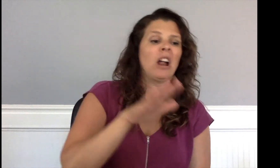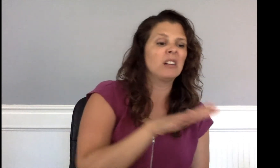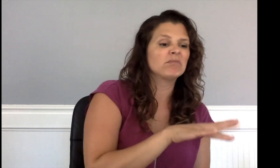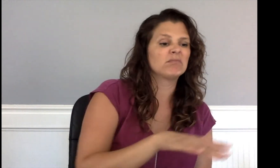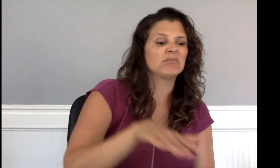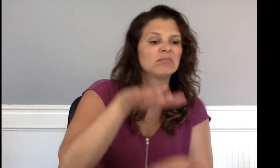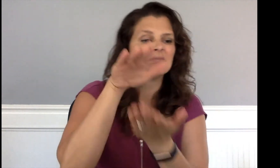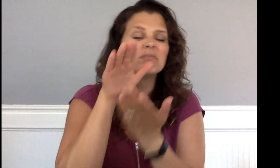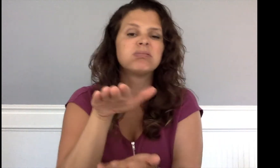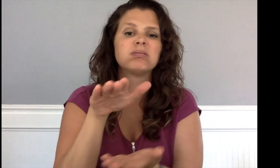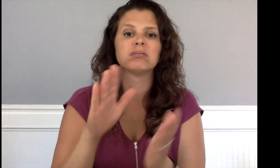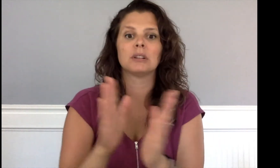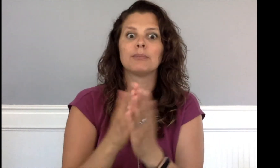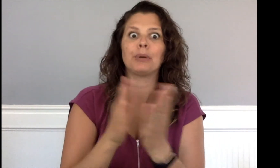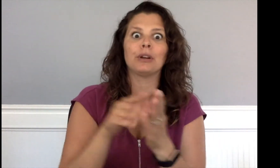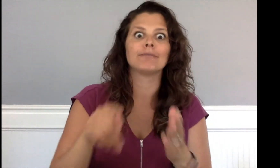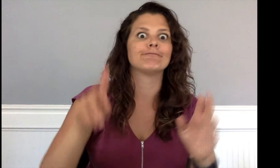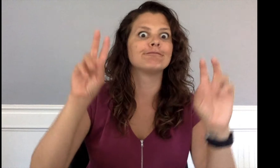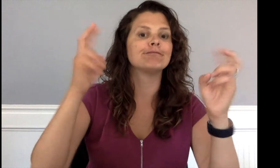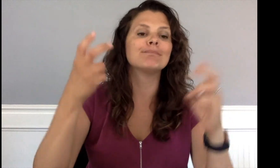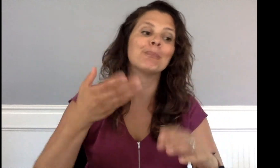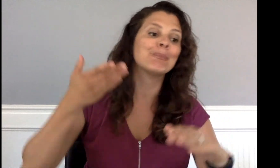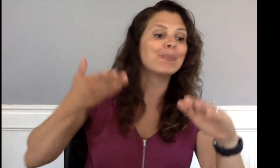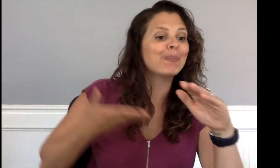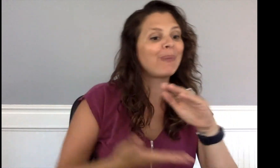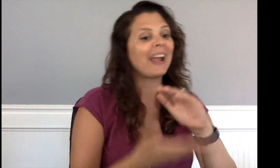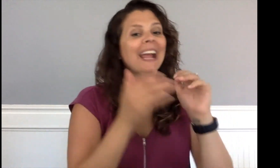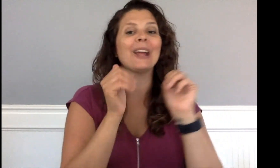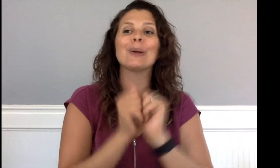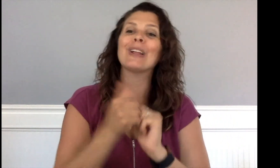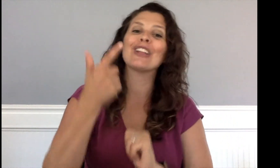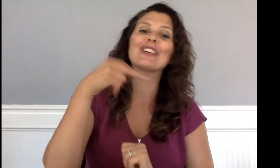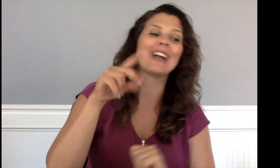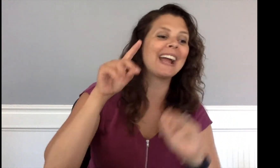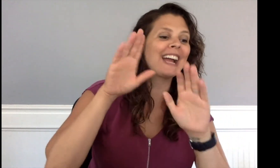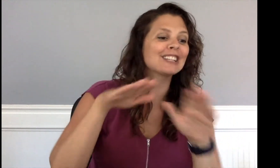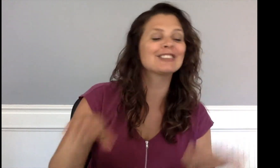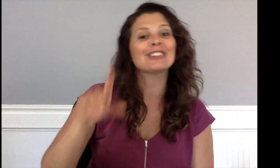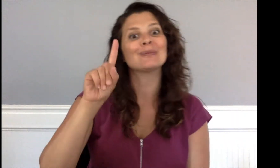Charlie handed her Baking with the Grandkids: